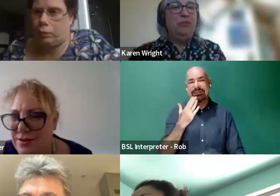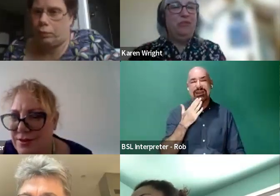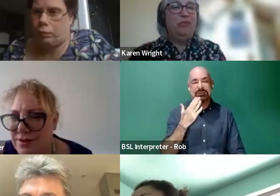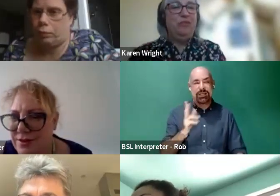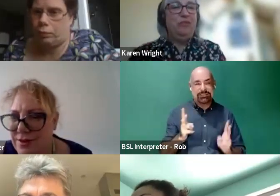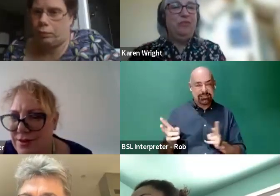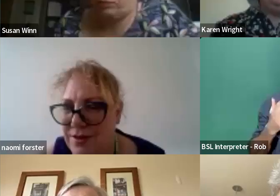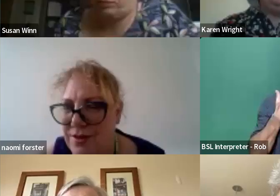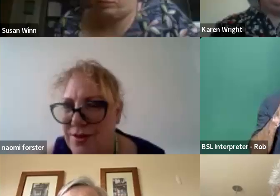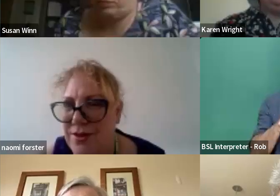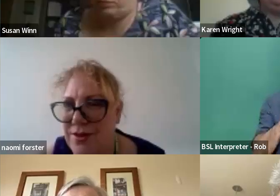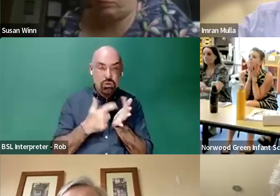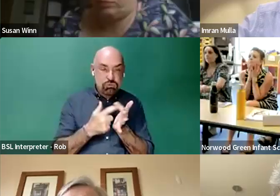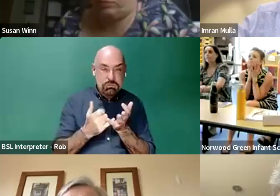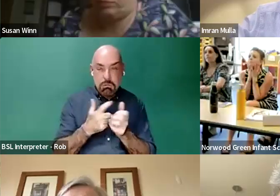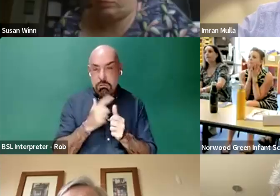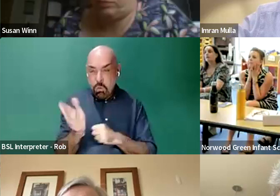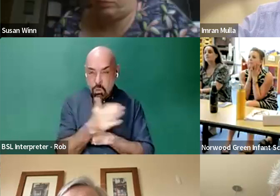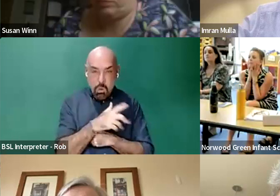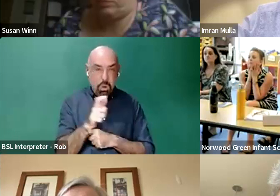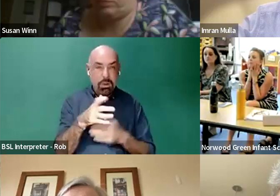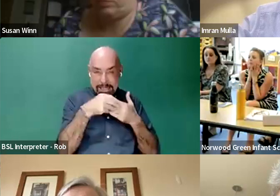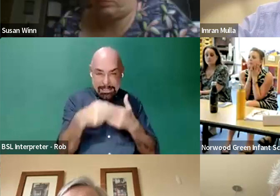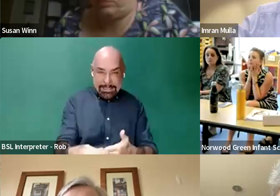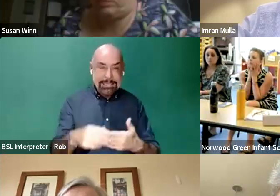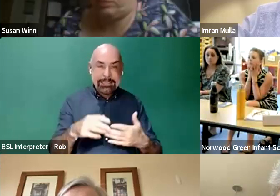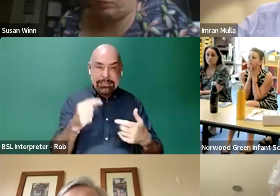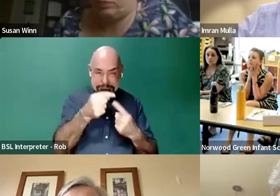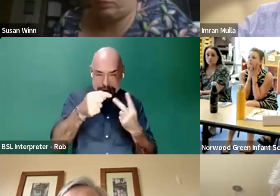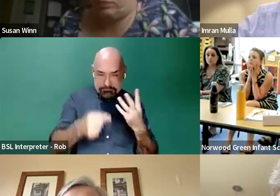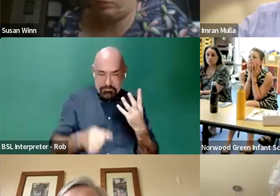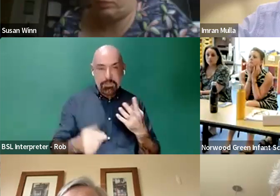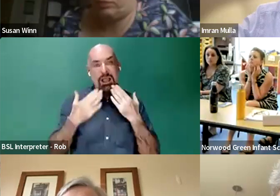and every single one of you has taken the lead and all the contributors. And also, thank you for listening in today.